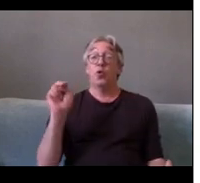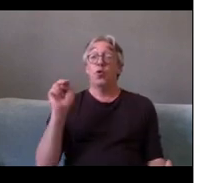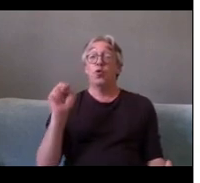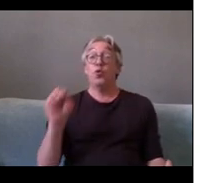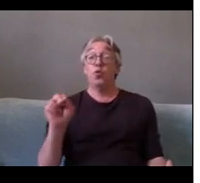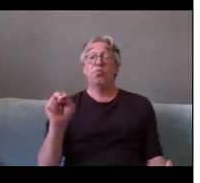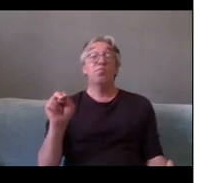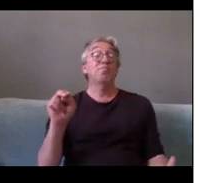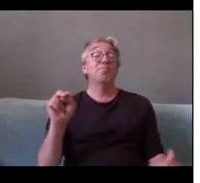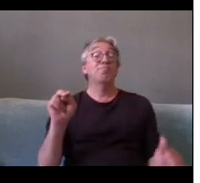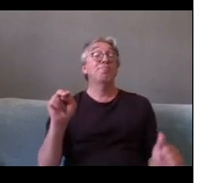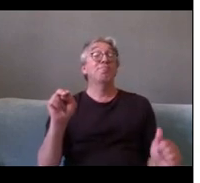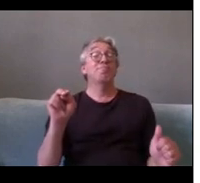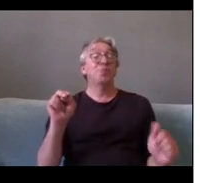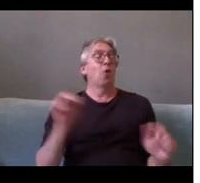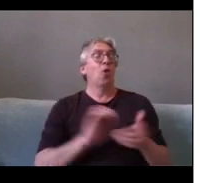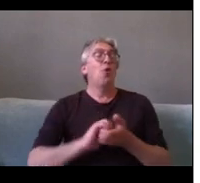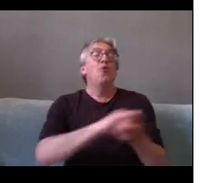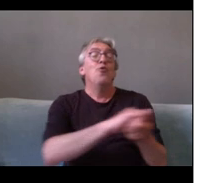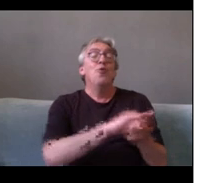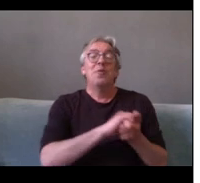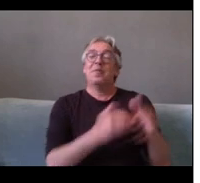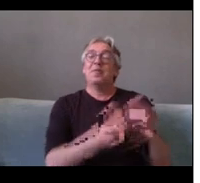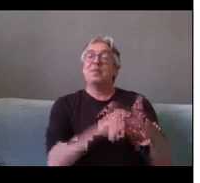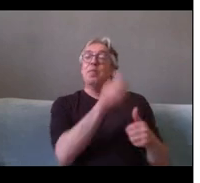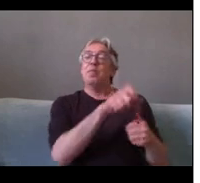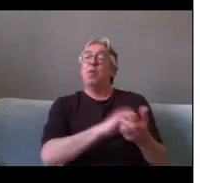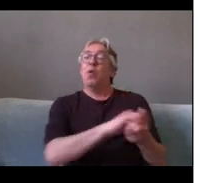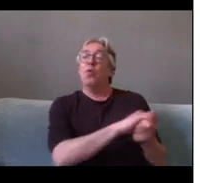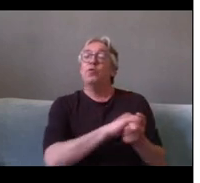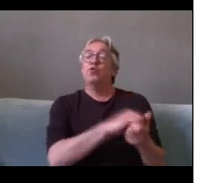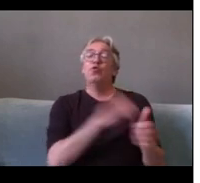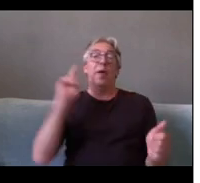and the project is taking place in Kenya and Bangladesh.